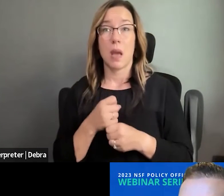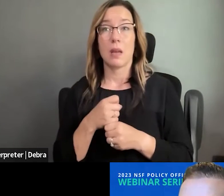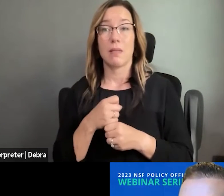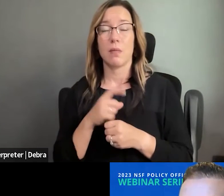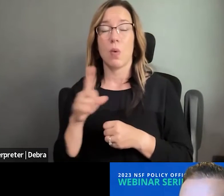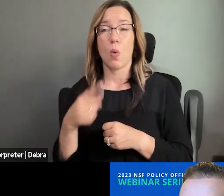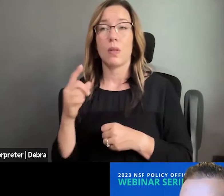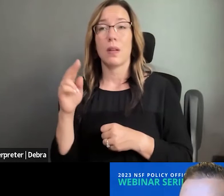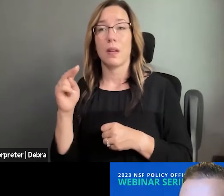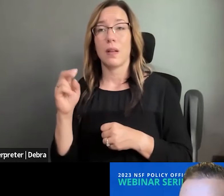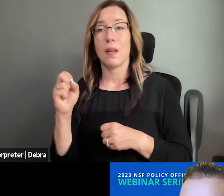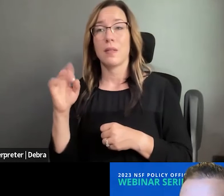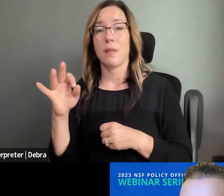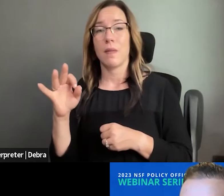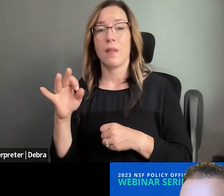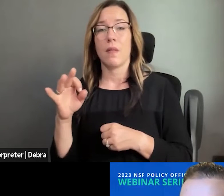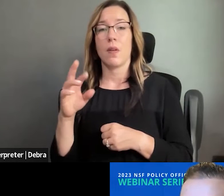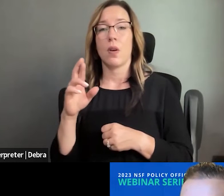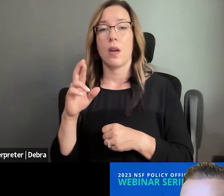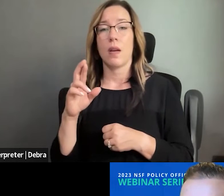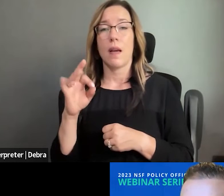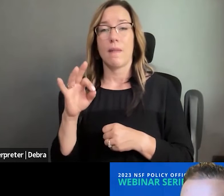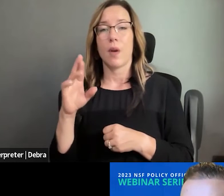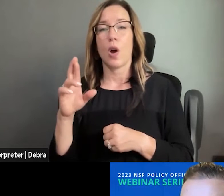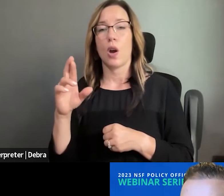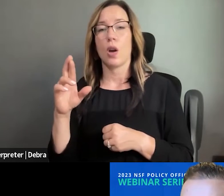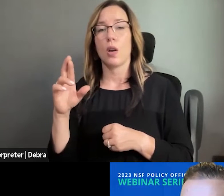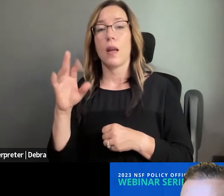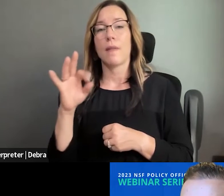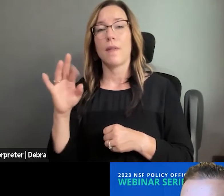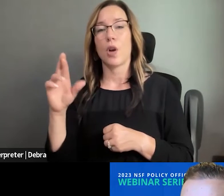FFRDC's be eligible, so you need to stay tuned for that